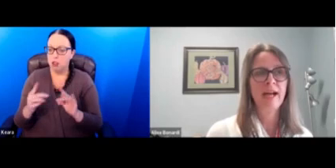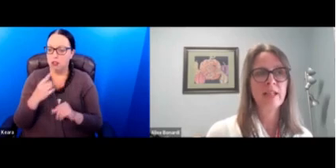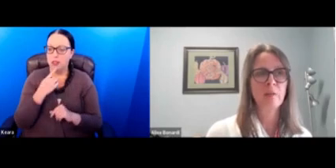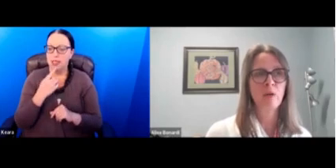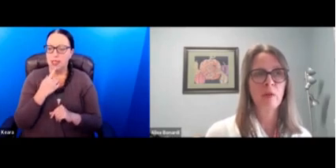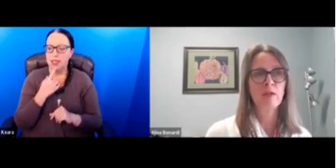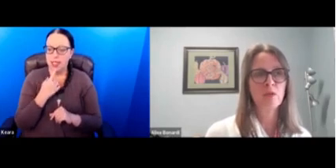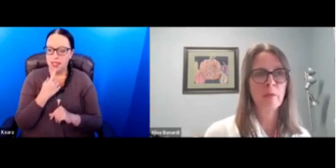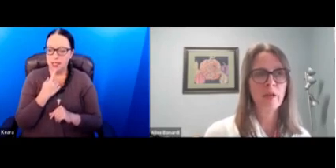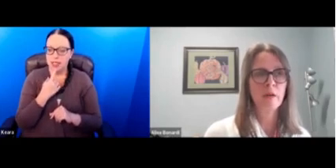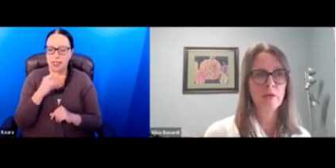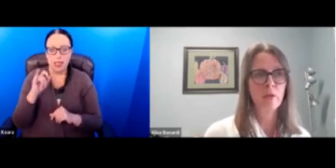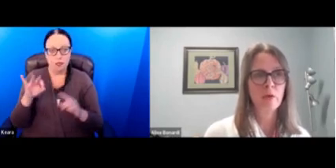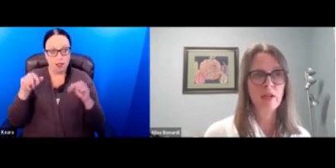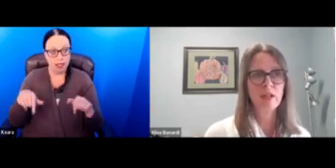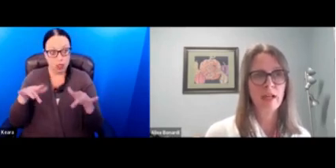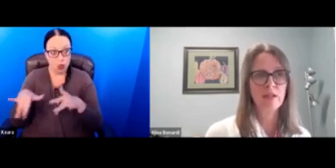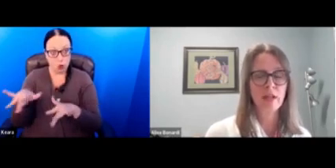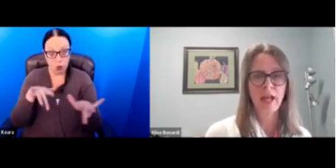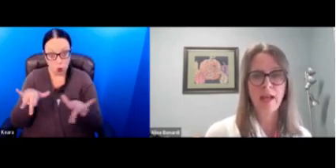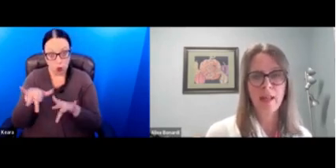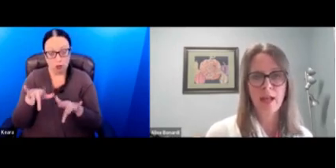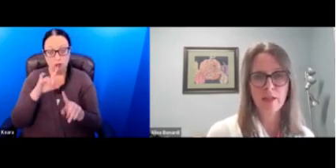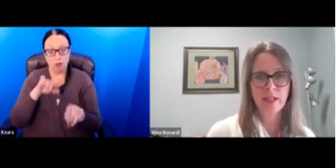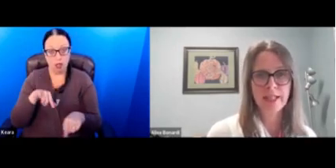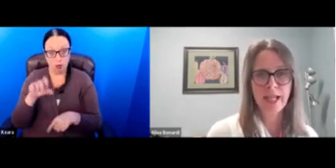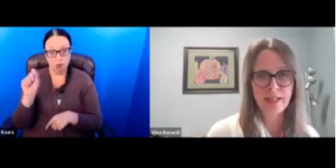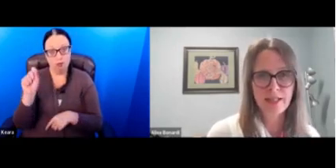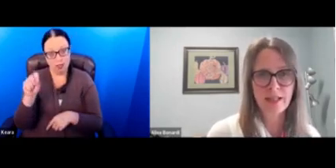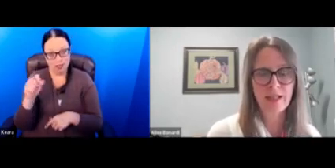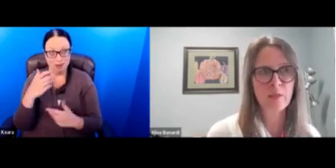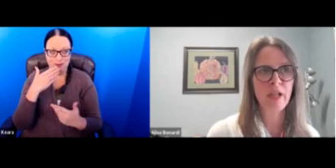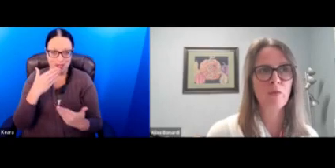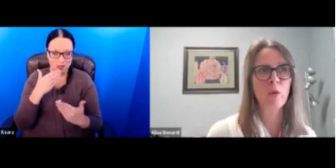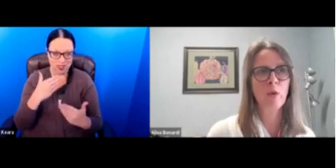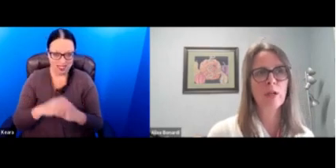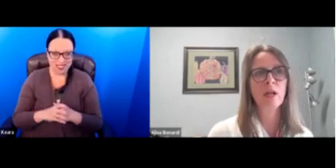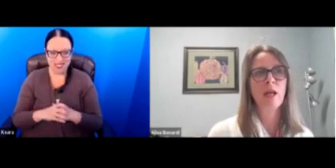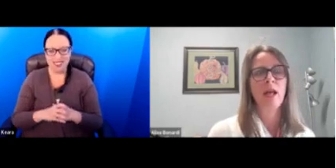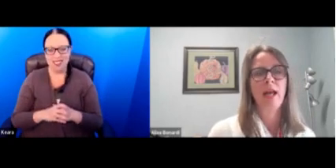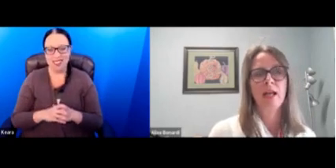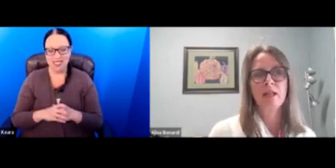asking about whether this webinar was recorded and the answer to that thankfully is yes, it is being recorded. And